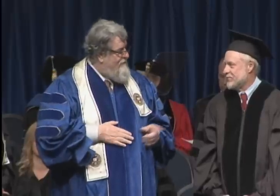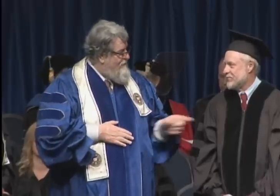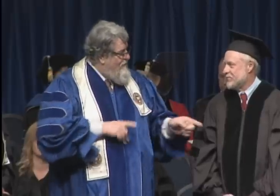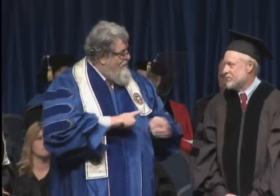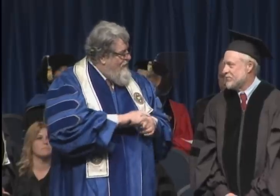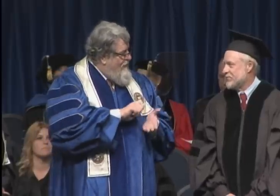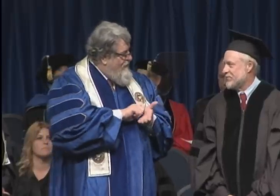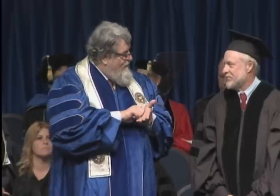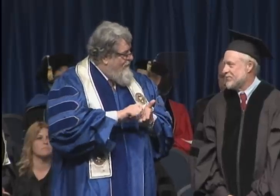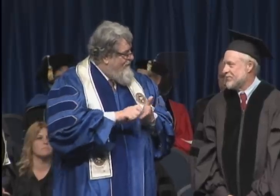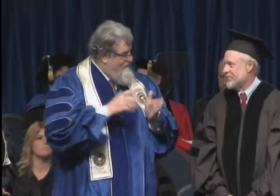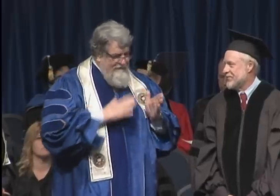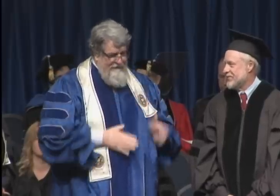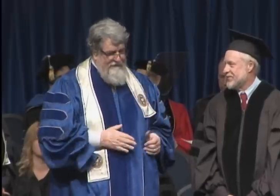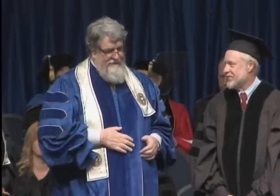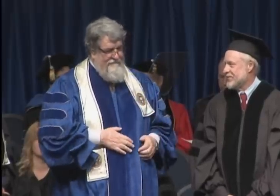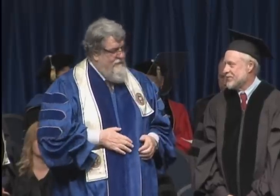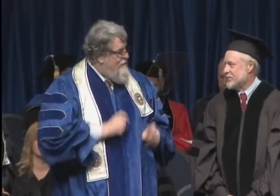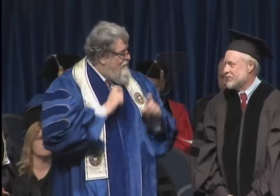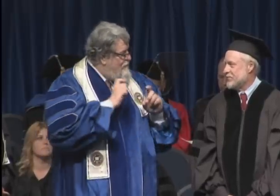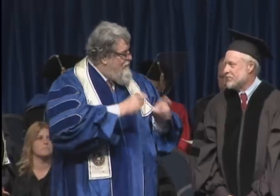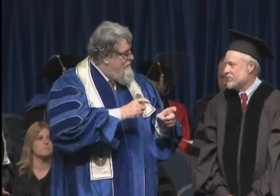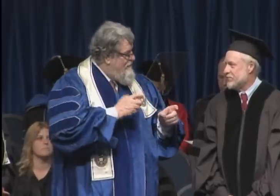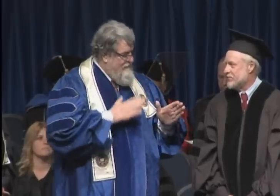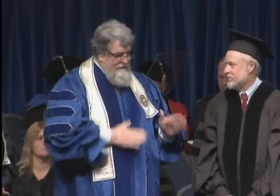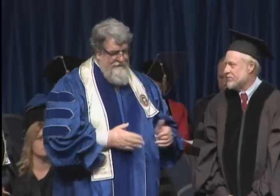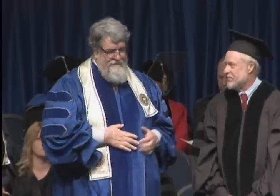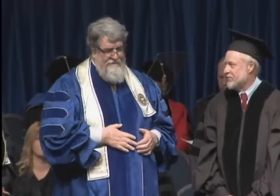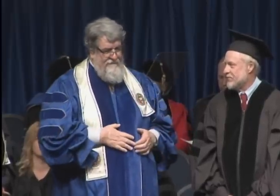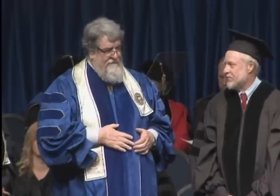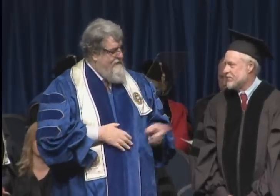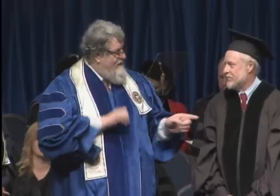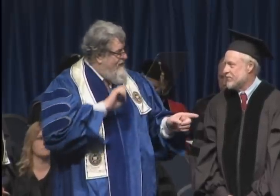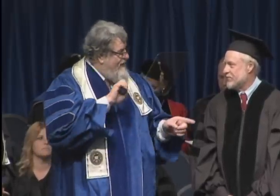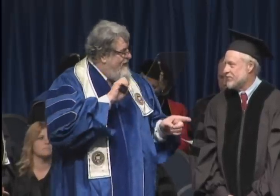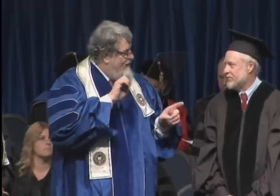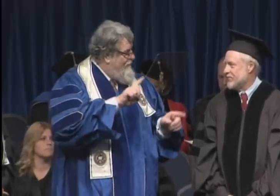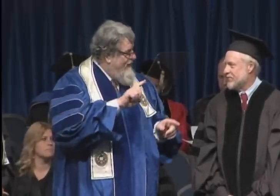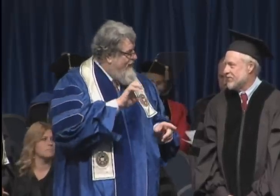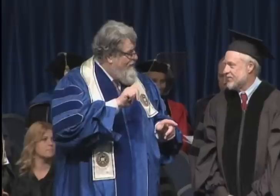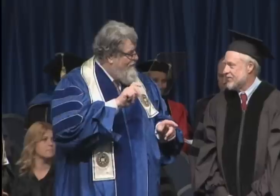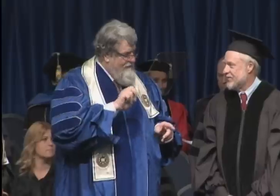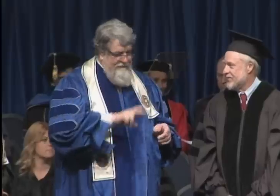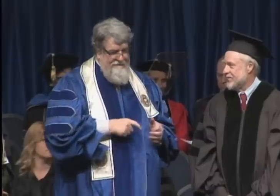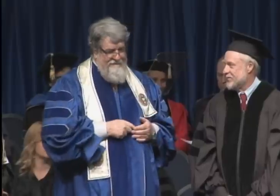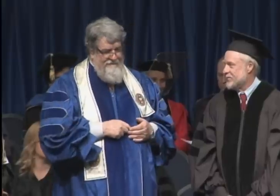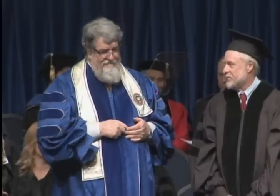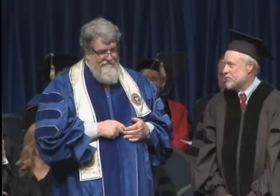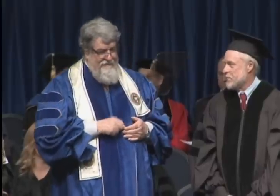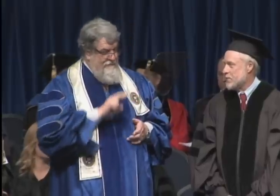Author. Contributor. Educator.